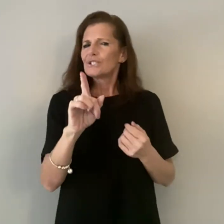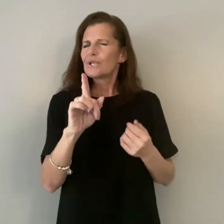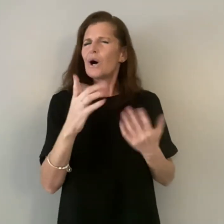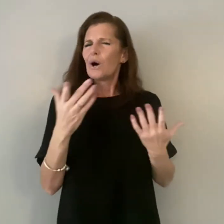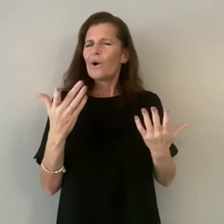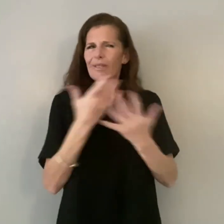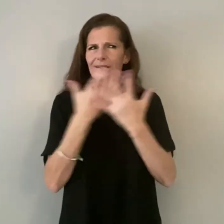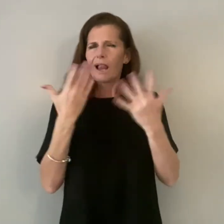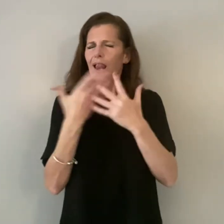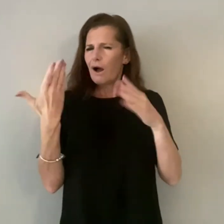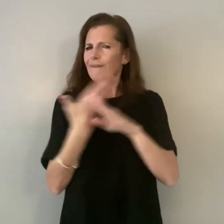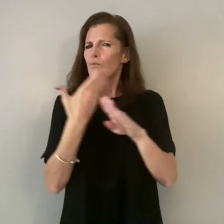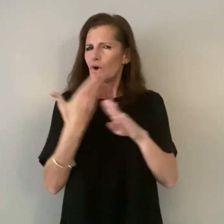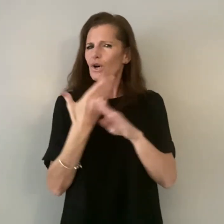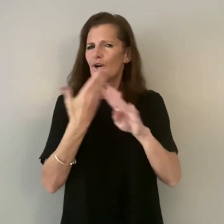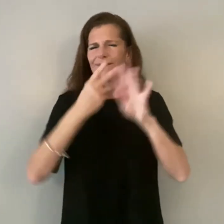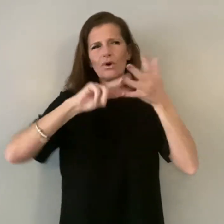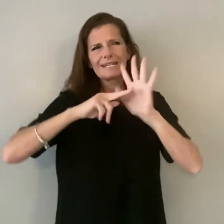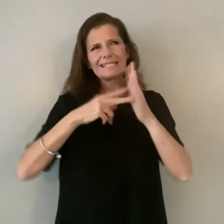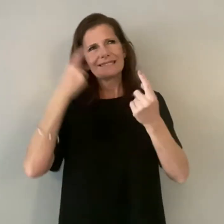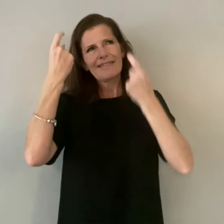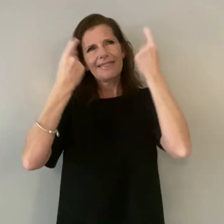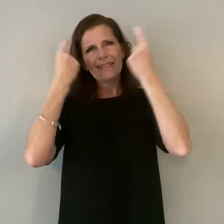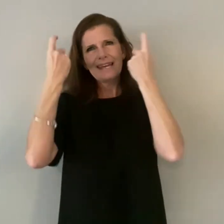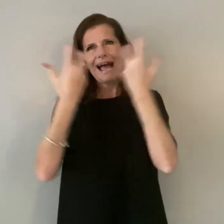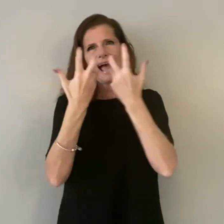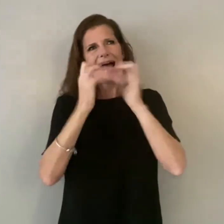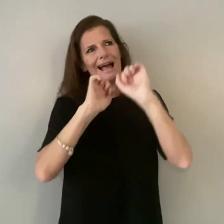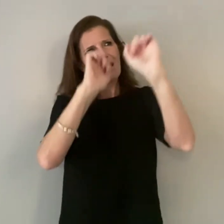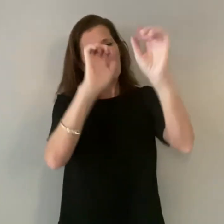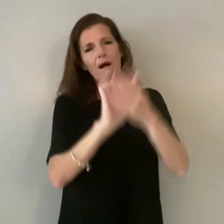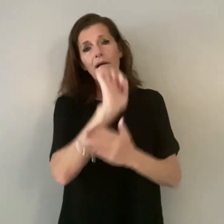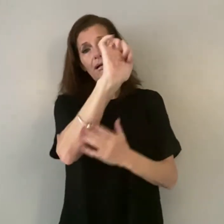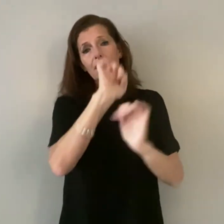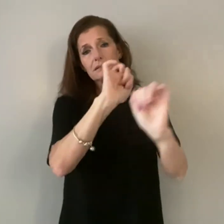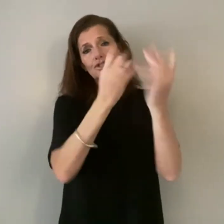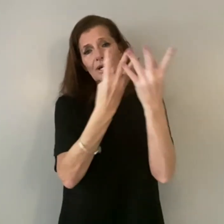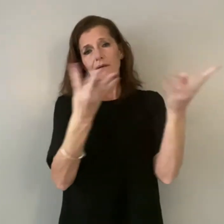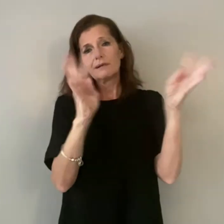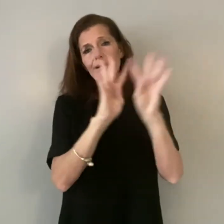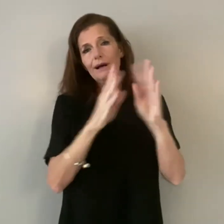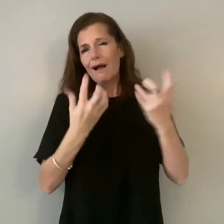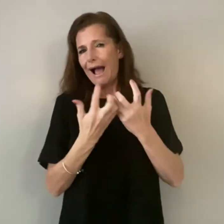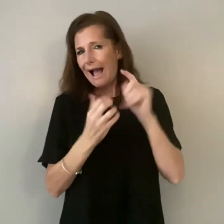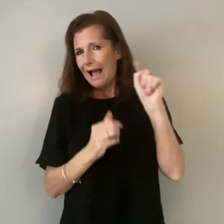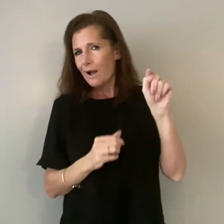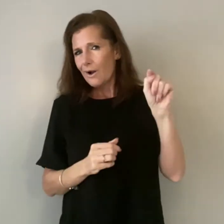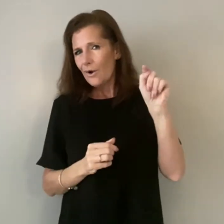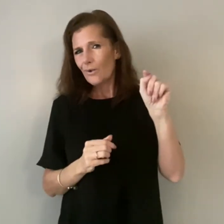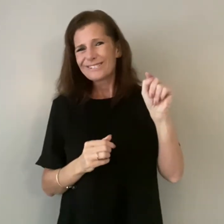So I think there's an awful lot of work for organizations to do, to think about how the culture of that board works in the first instance.